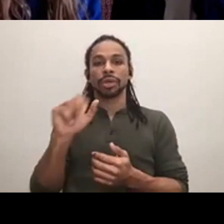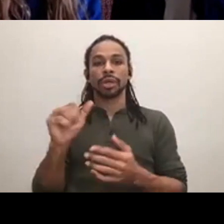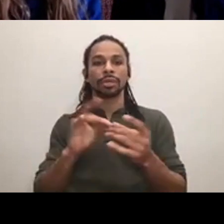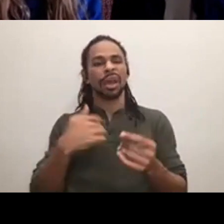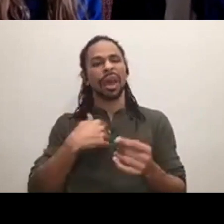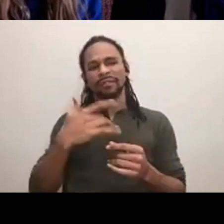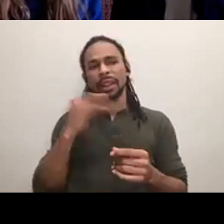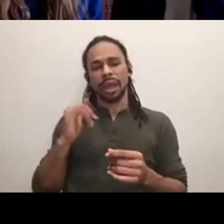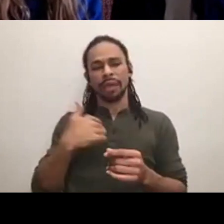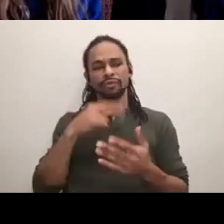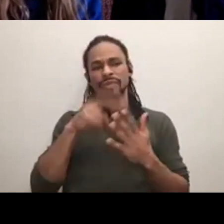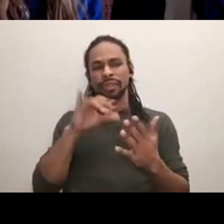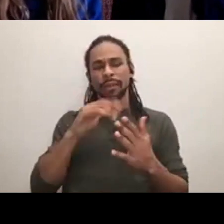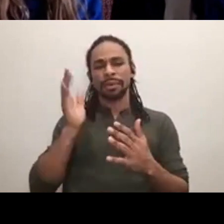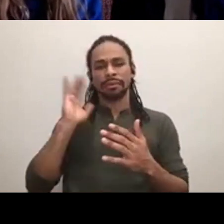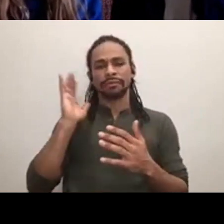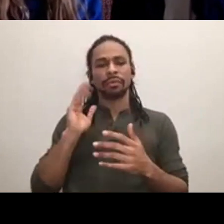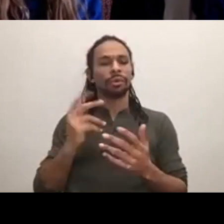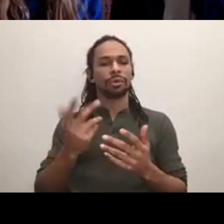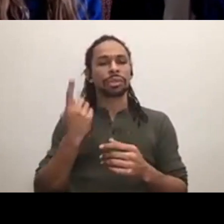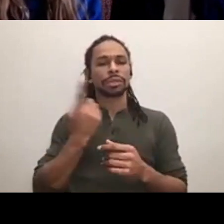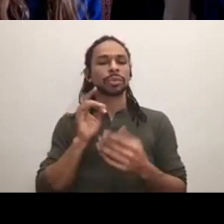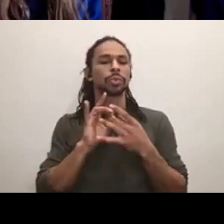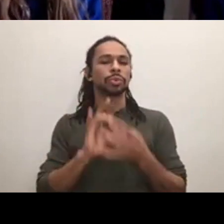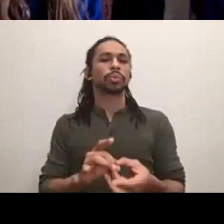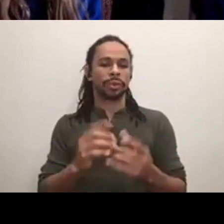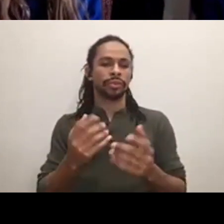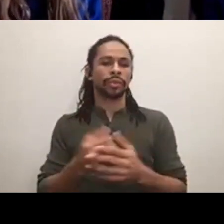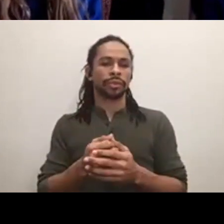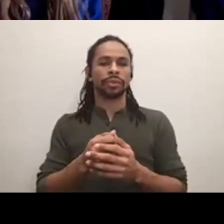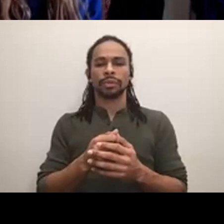What is it called again, Shannon? >> The film is El Dios Acostado. Pardon my